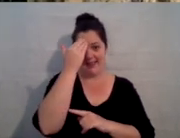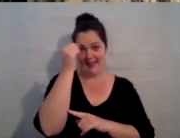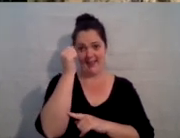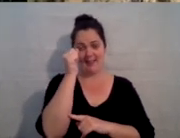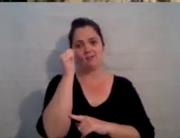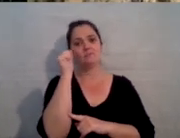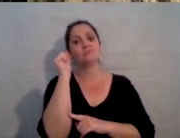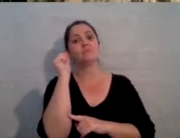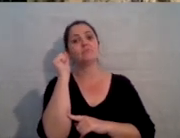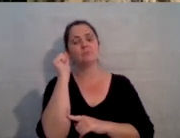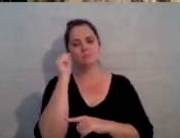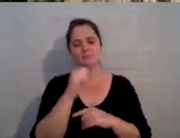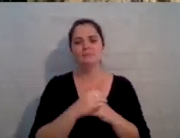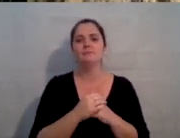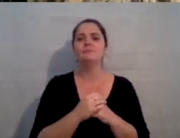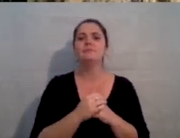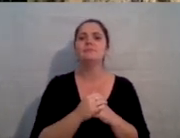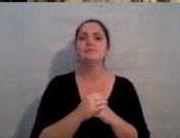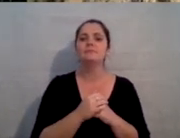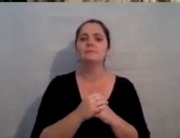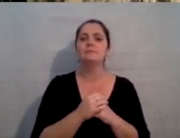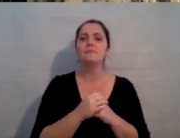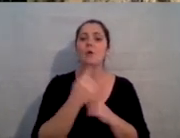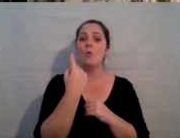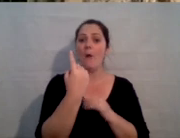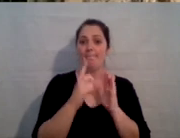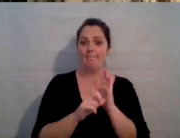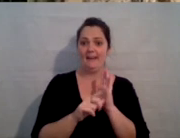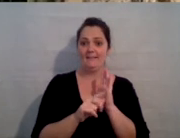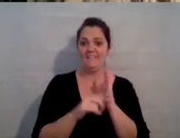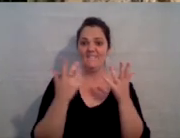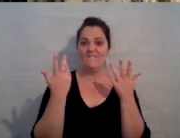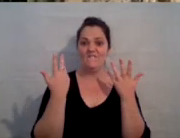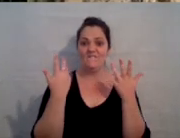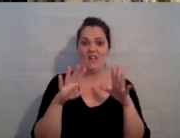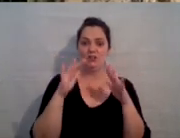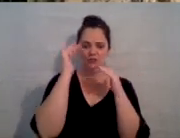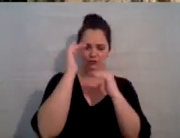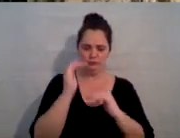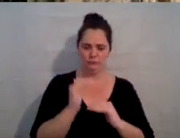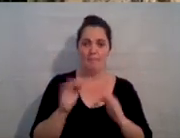again in your first minute, the layout. Wipe it back.